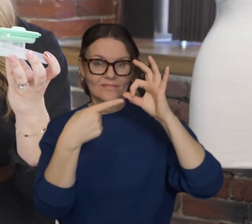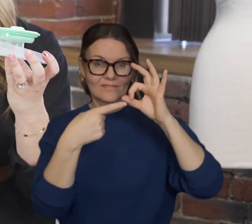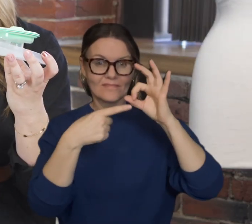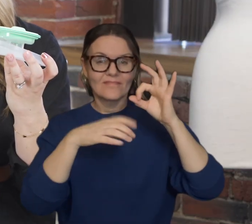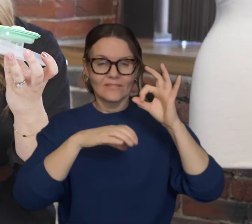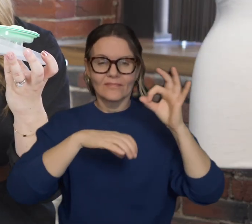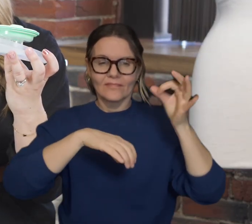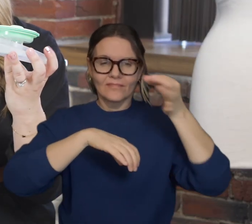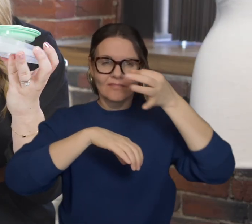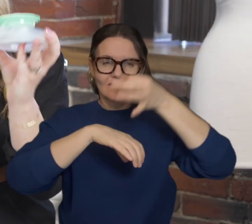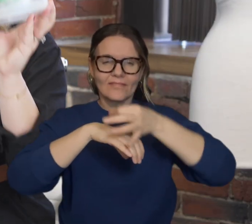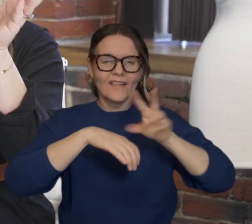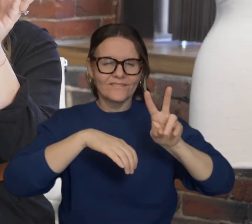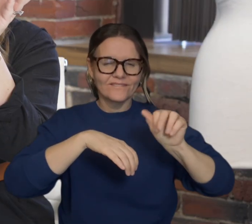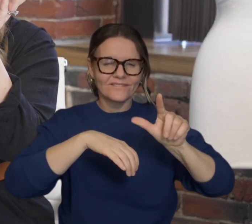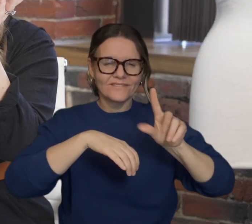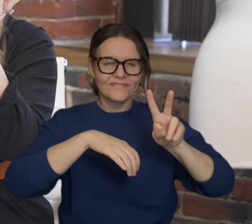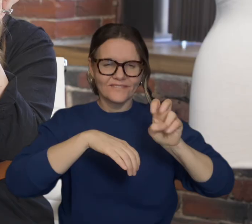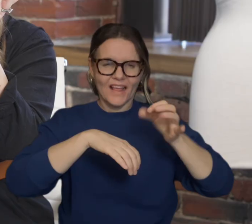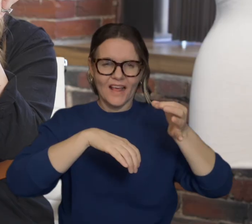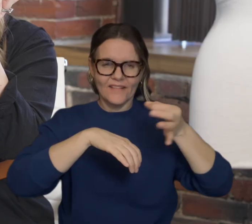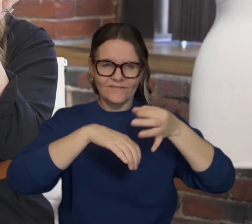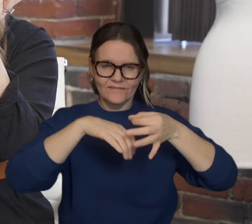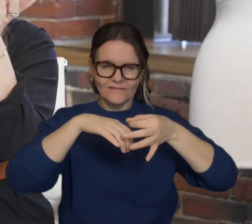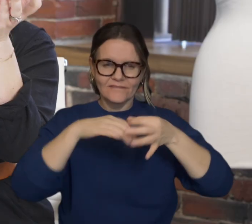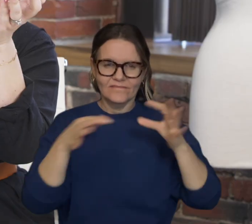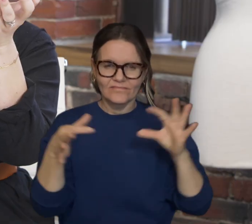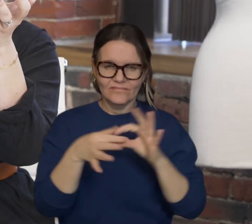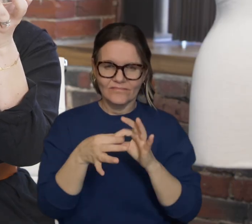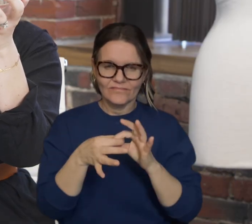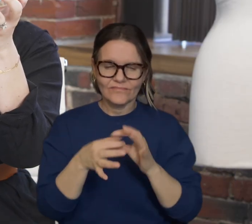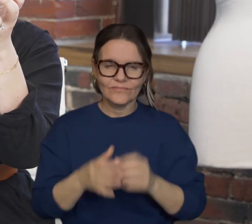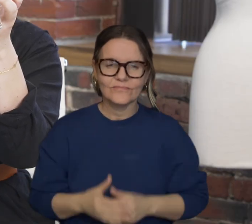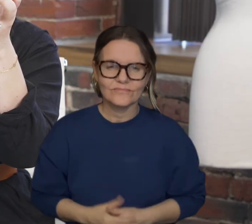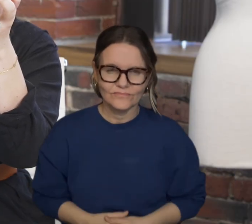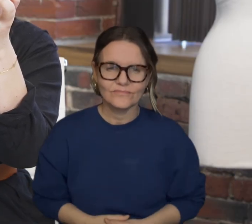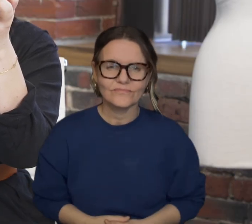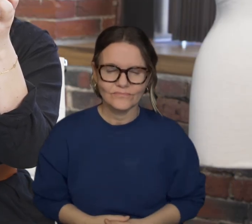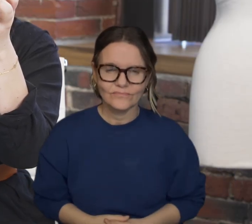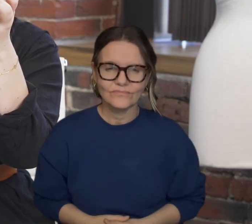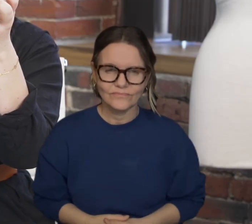your valve there's a little opening at the bottom of your breast shield that that just pushes in